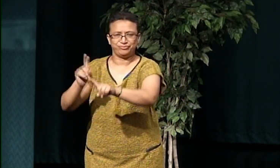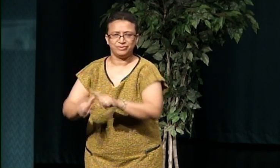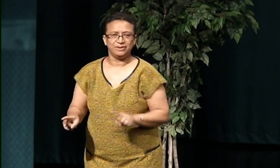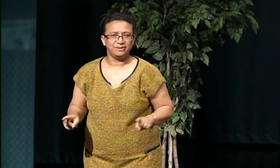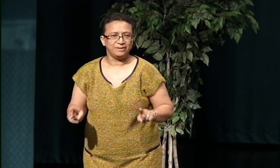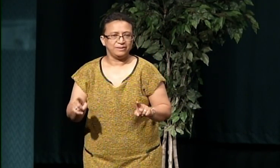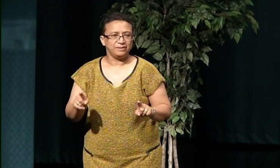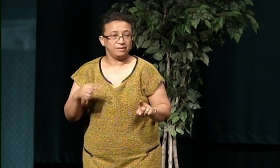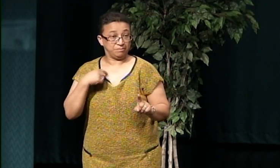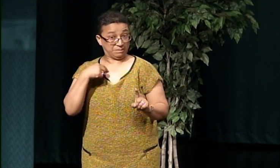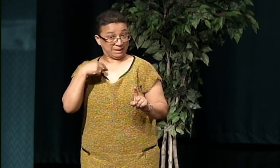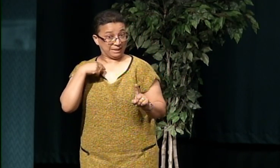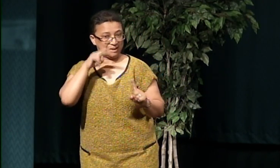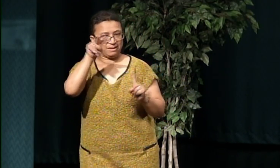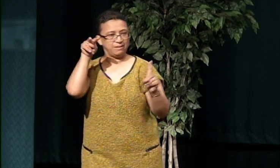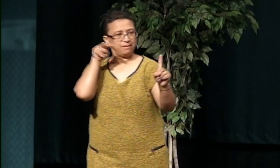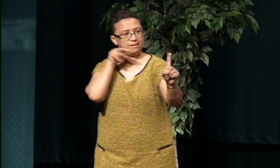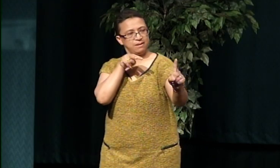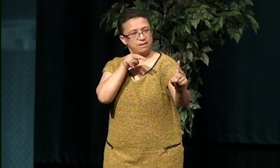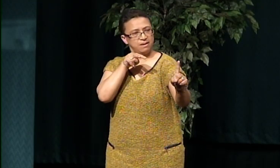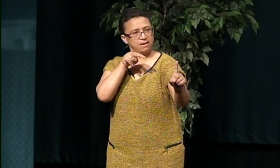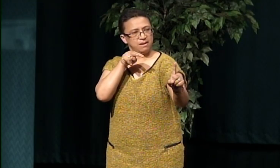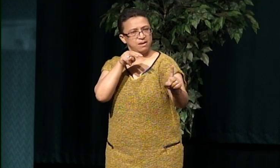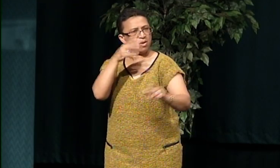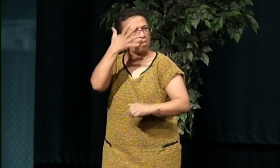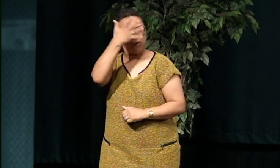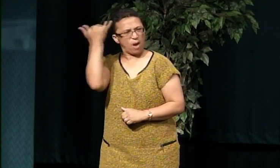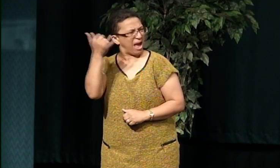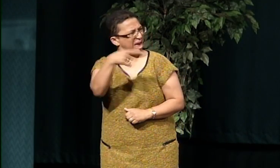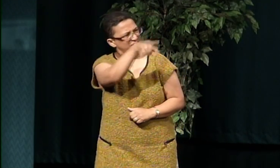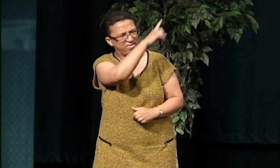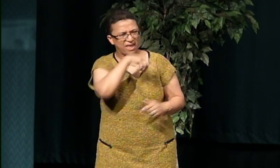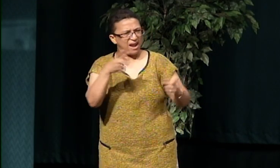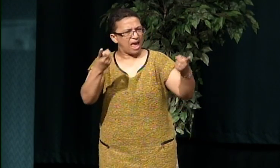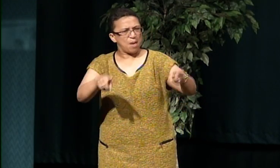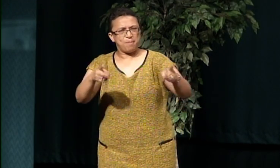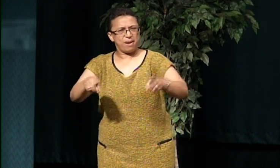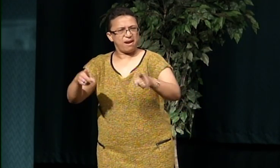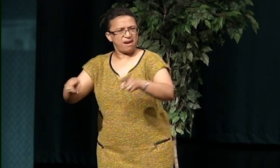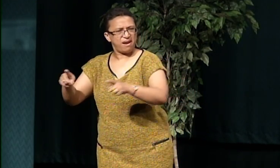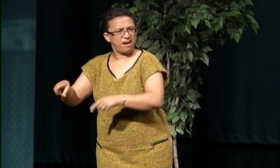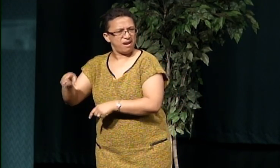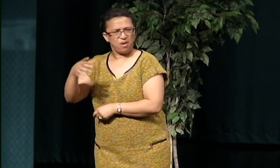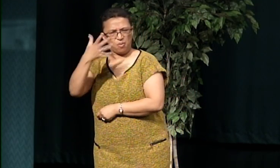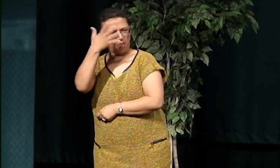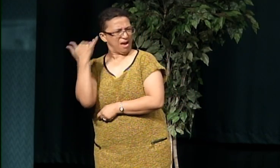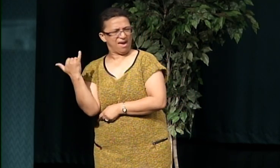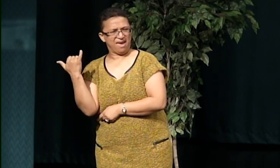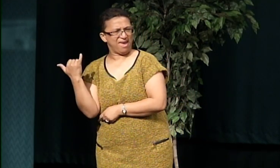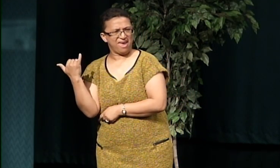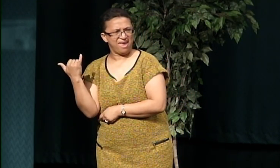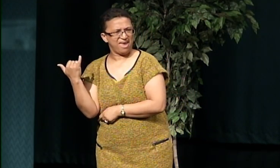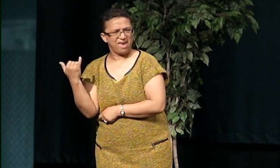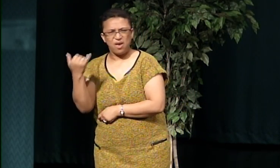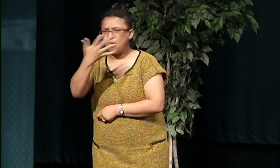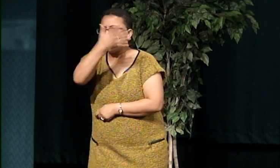and we have all sorts of iterations of what are rights. Why do we have these things?